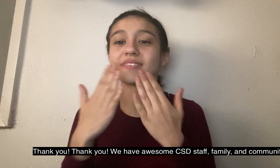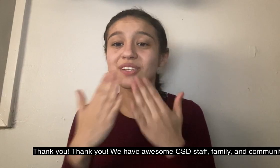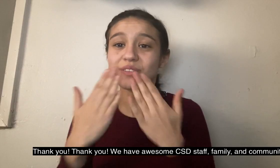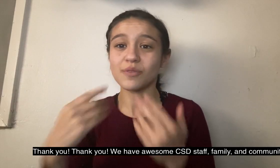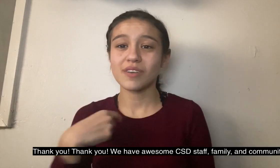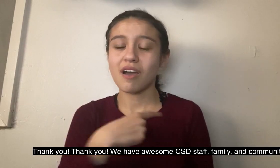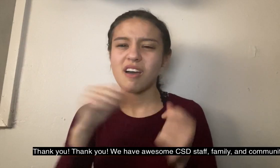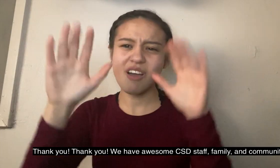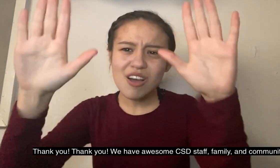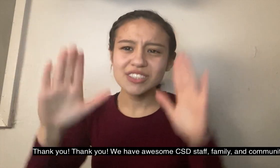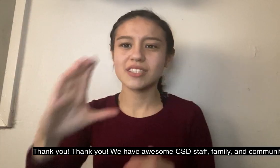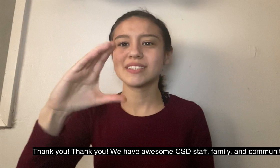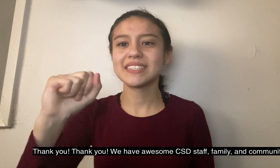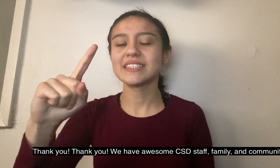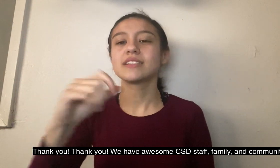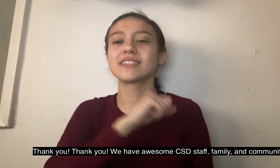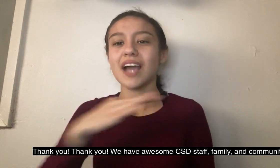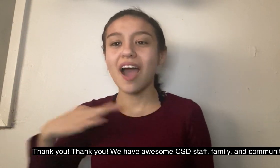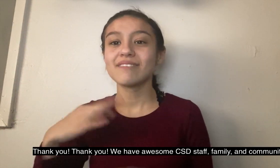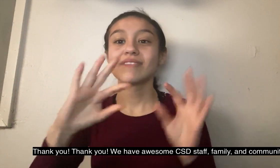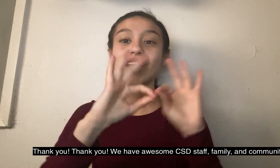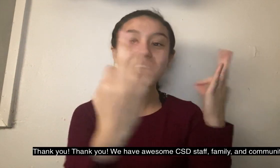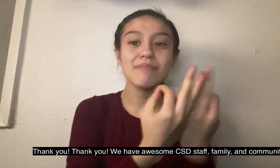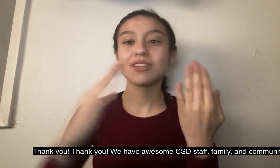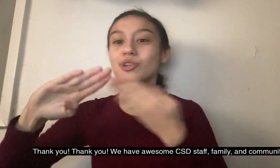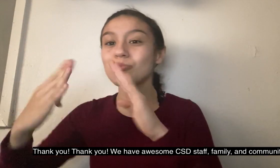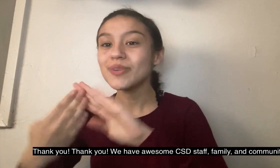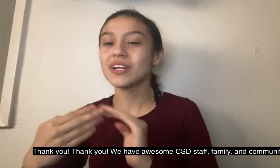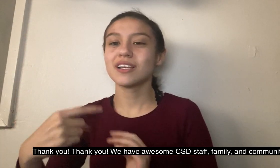Thank you! Thank you! We have awesome CSD staff, family, and community!